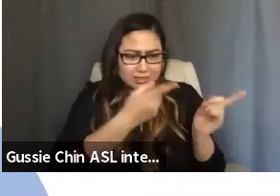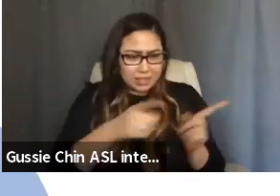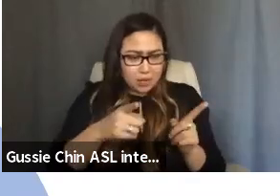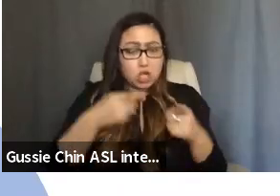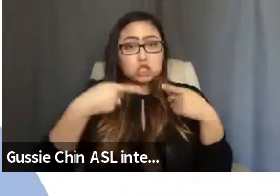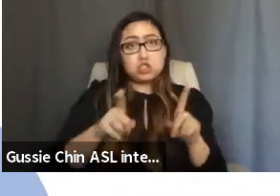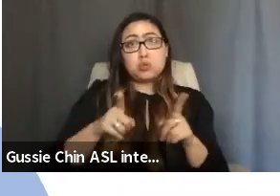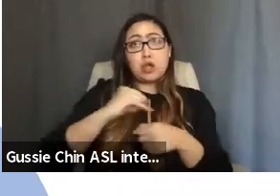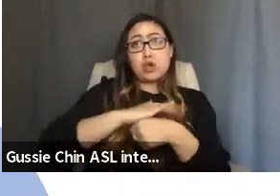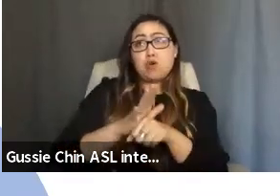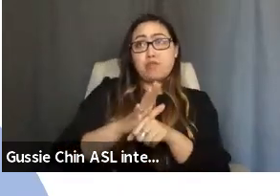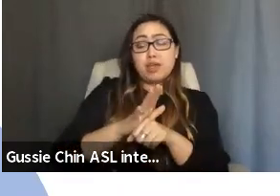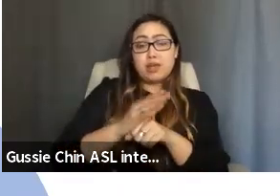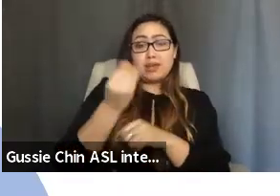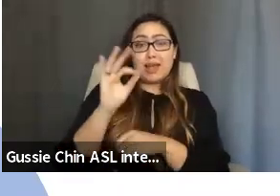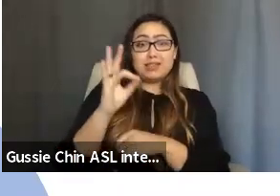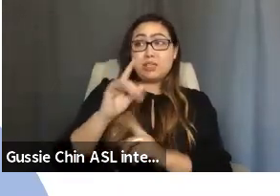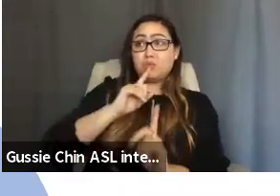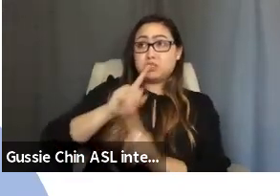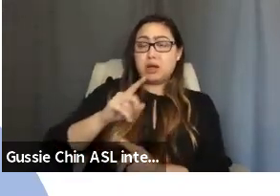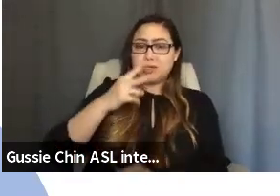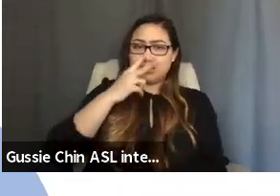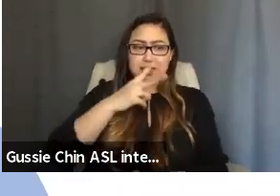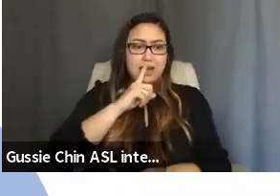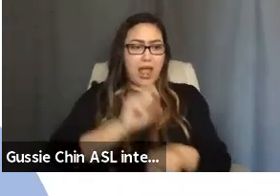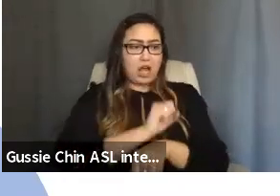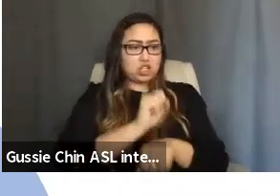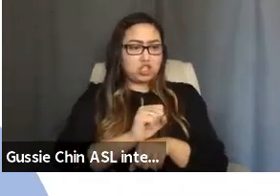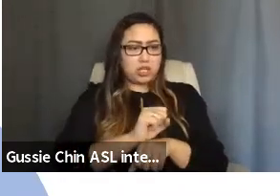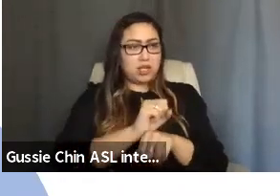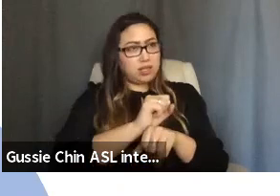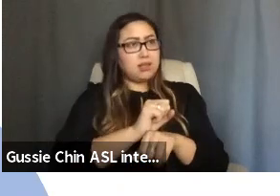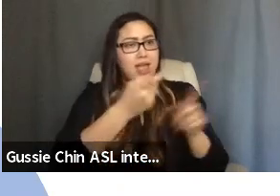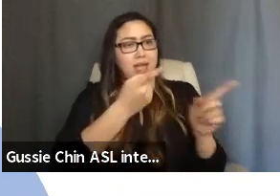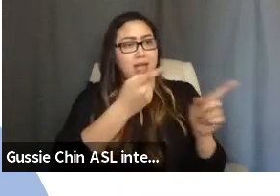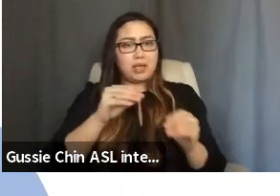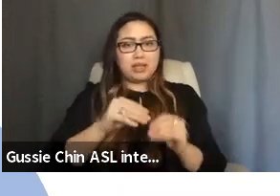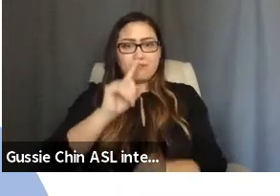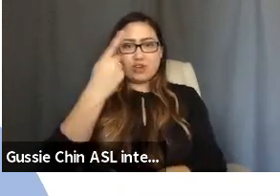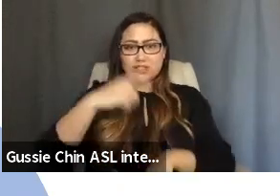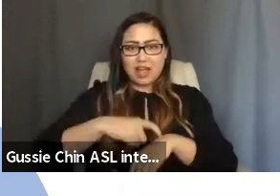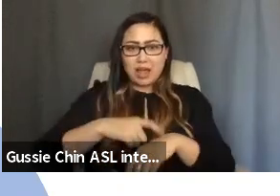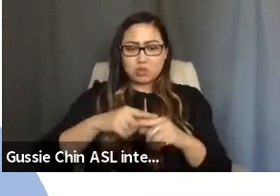response see it actualized for the first time to have a joint information center that is providing